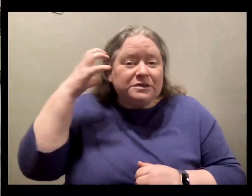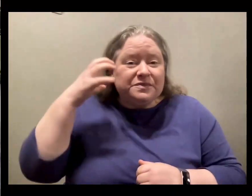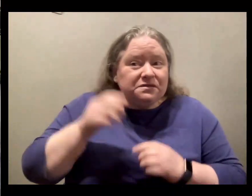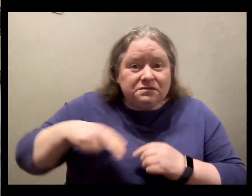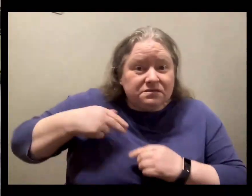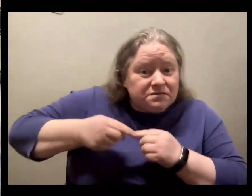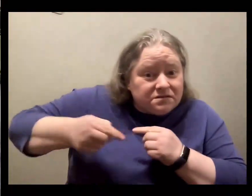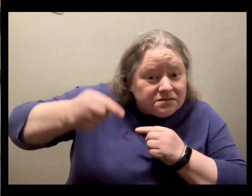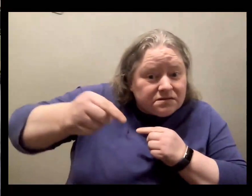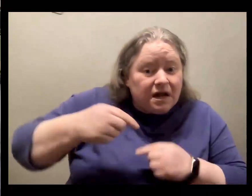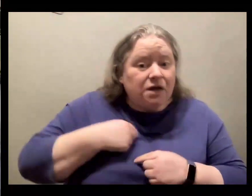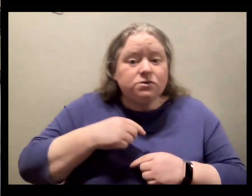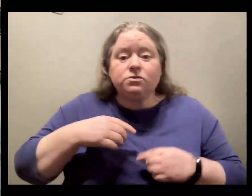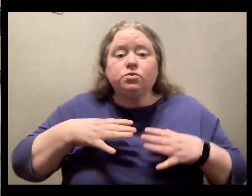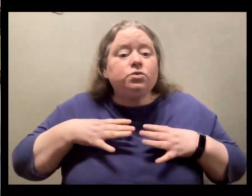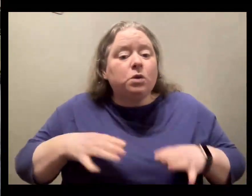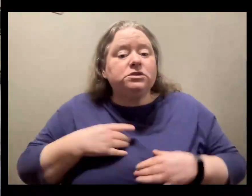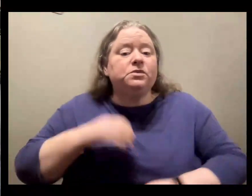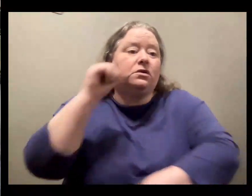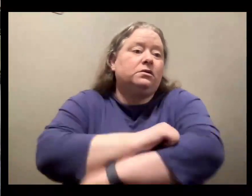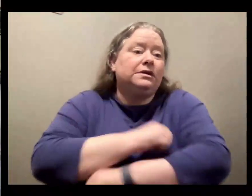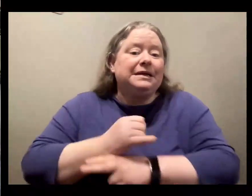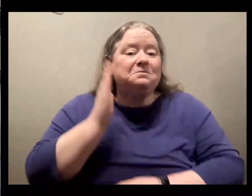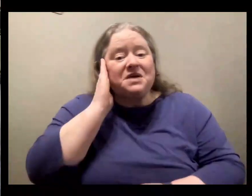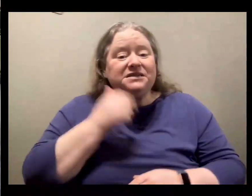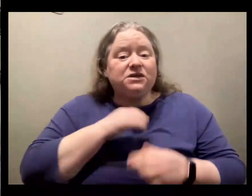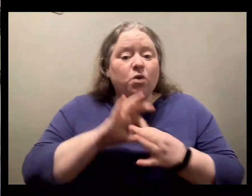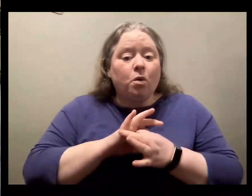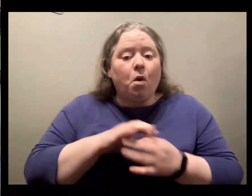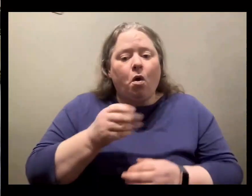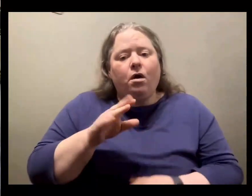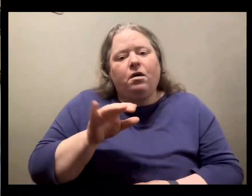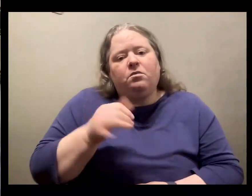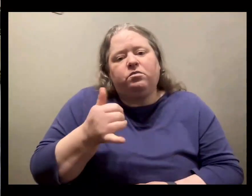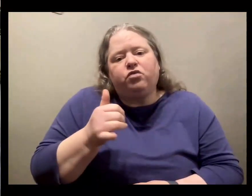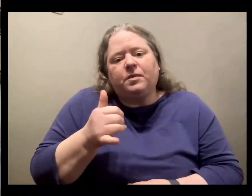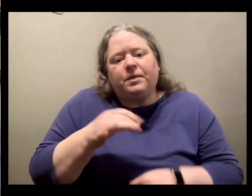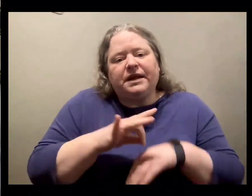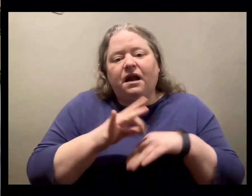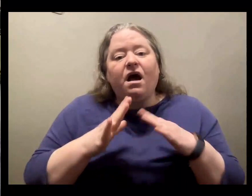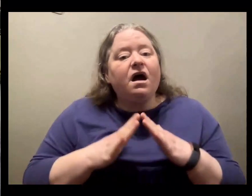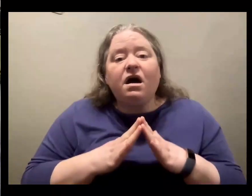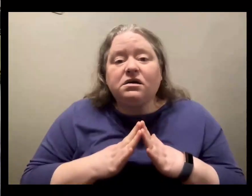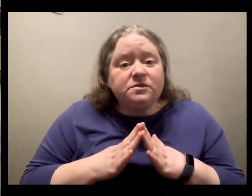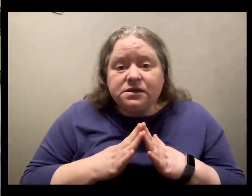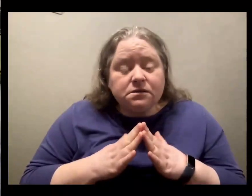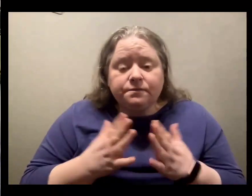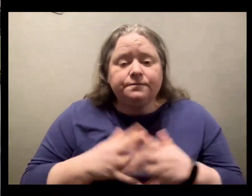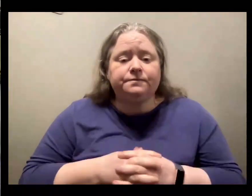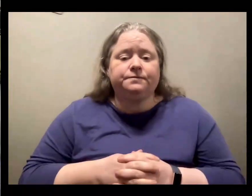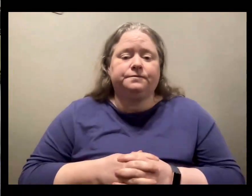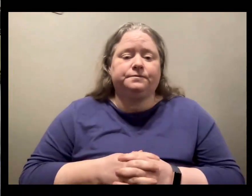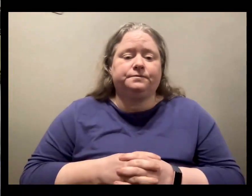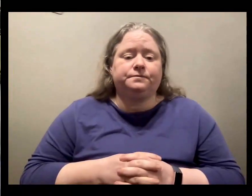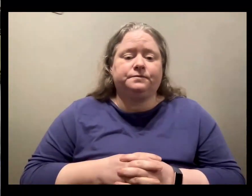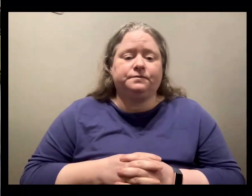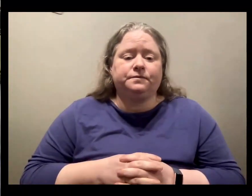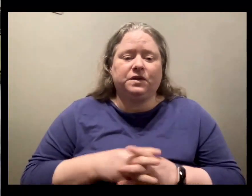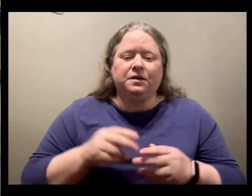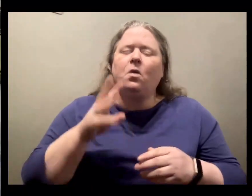Christmas is around the corner, and I do not want to be stuck in a bed at home, or -probably- in a hospital.